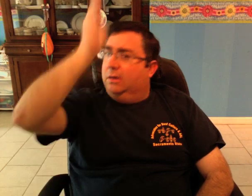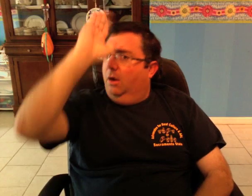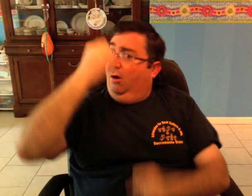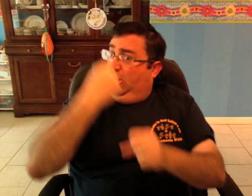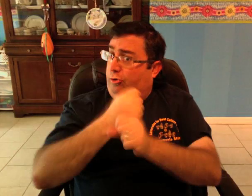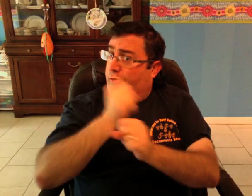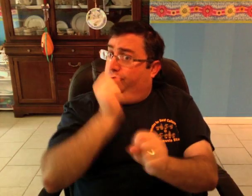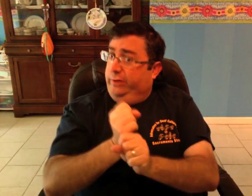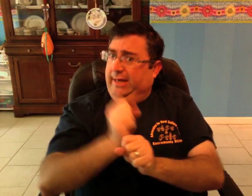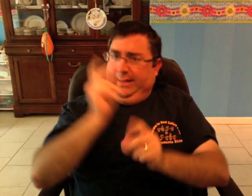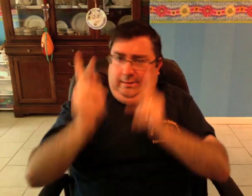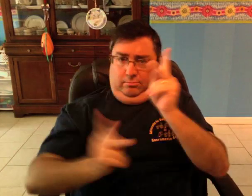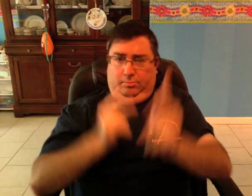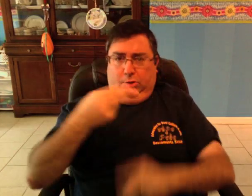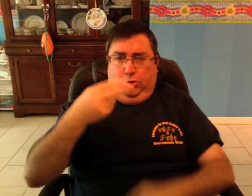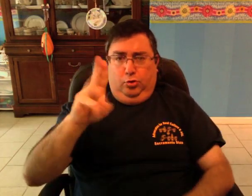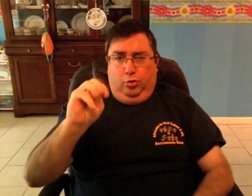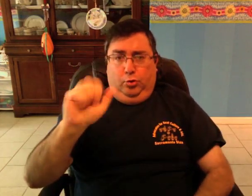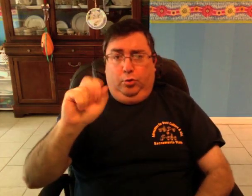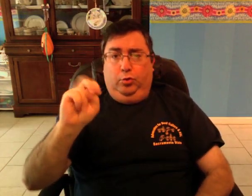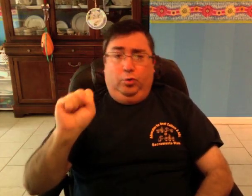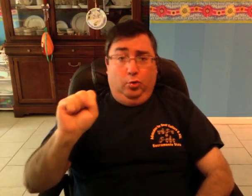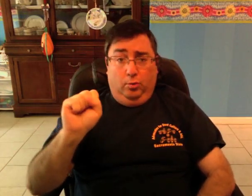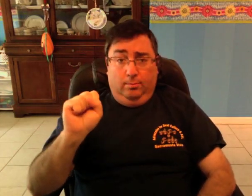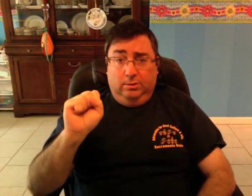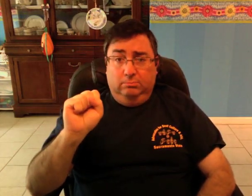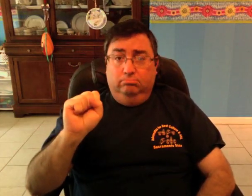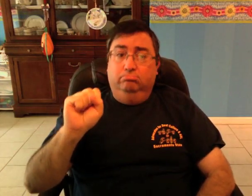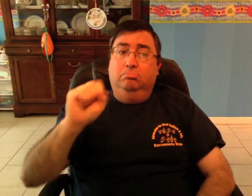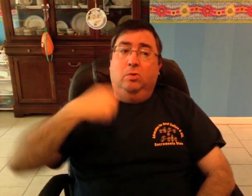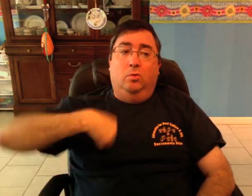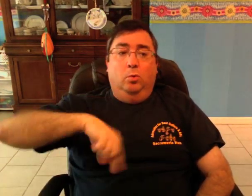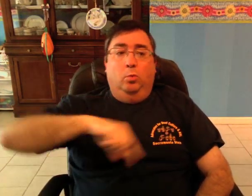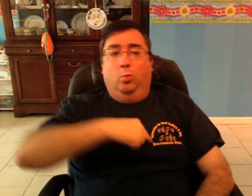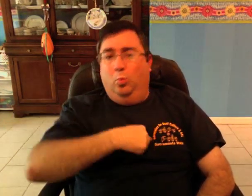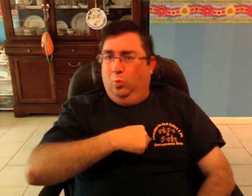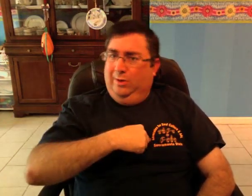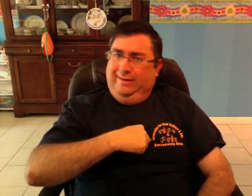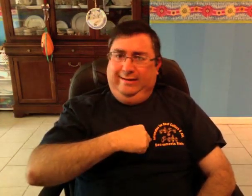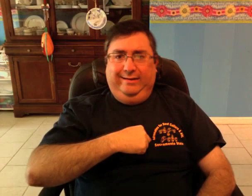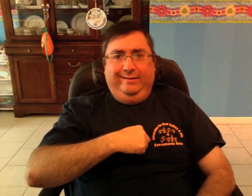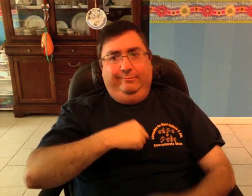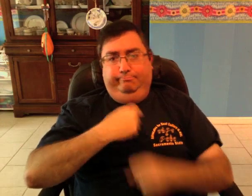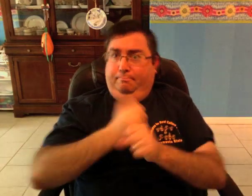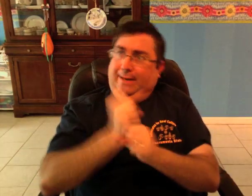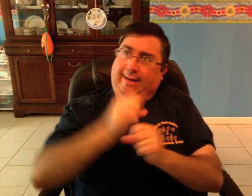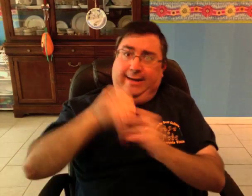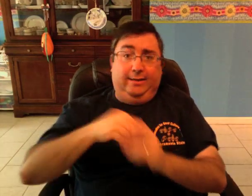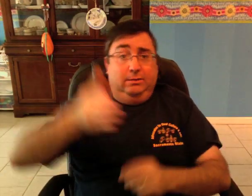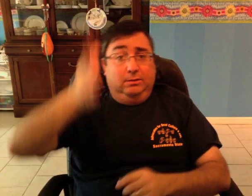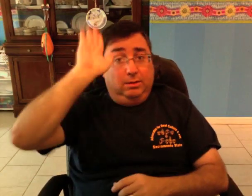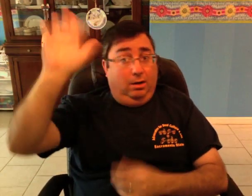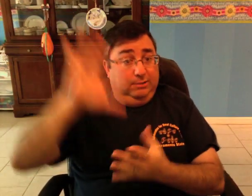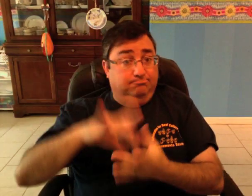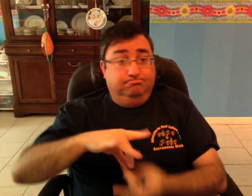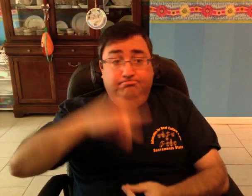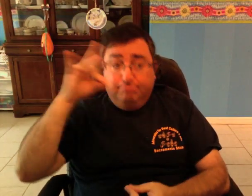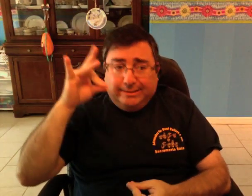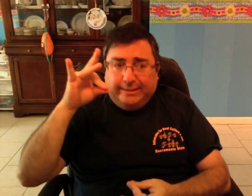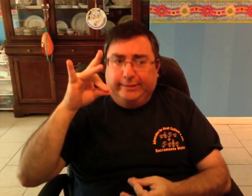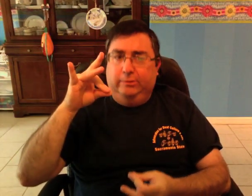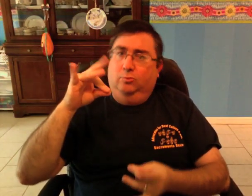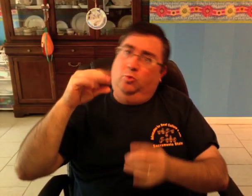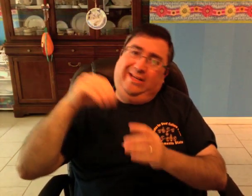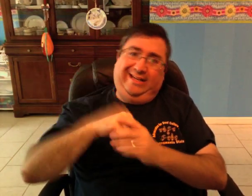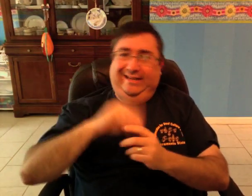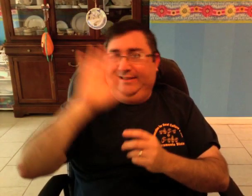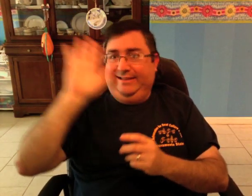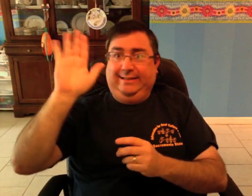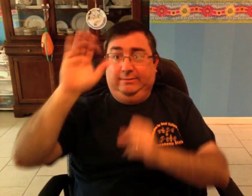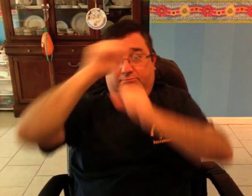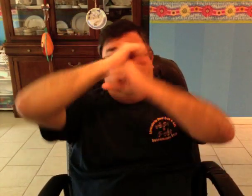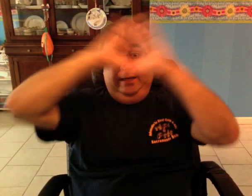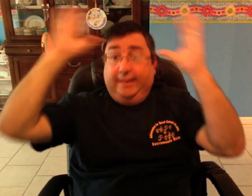God made us Humans, we're made in His spirit or image.